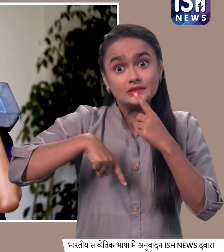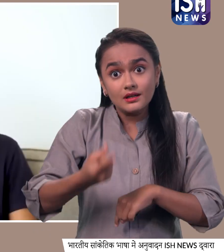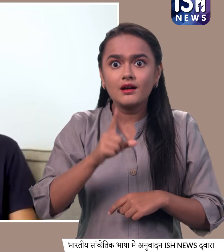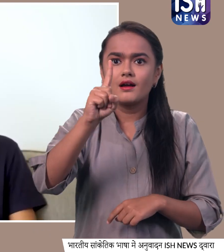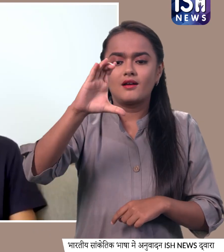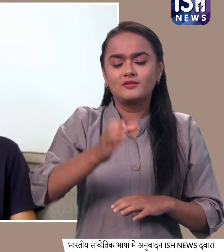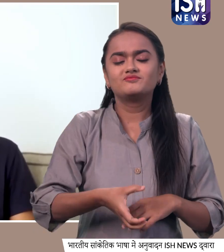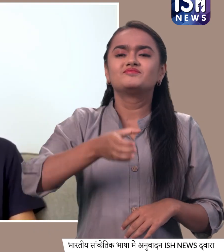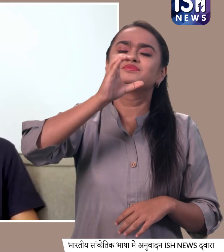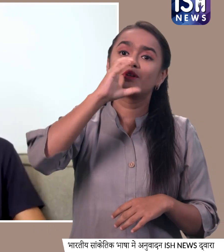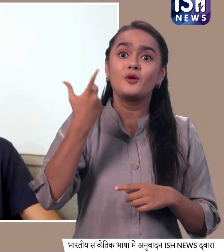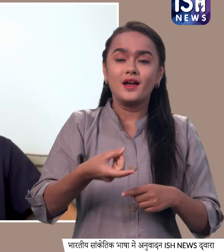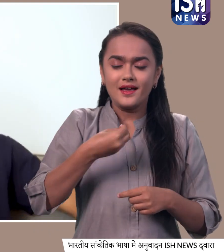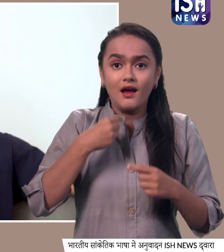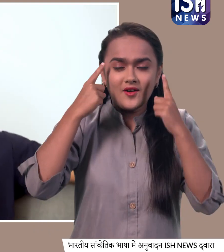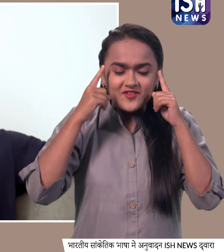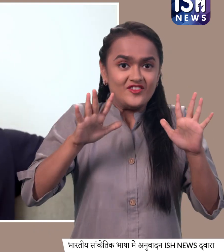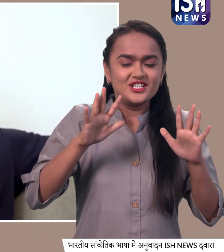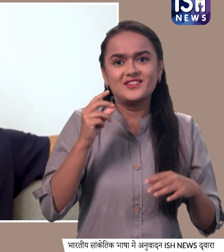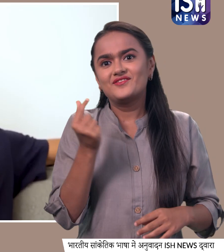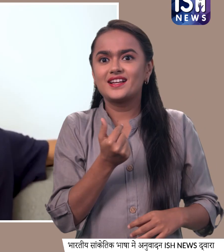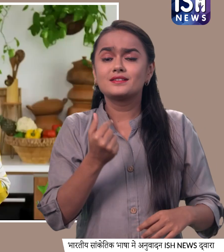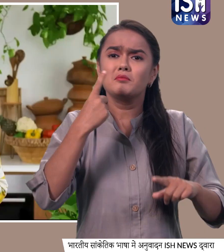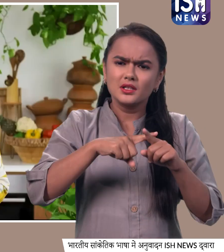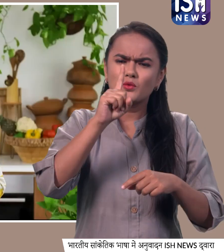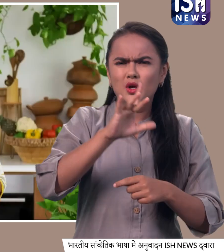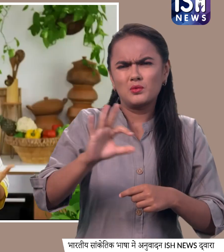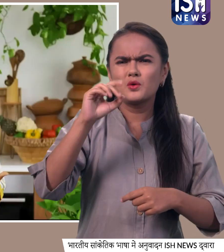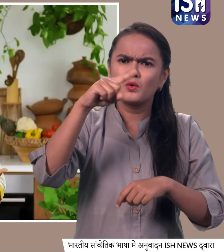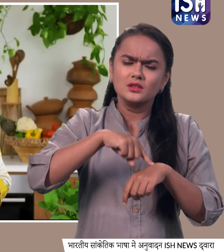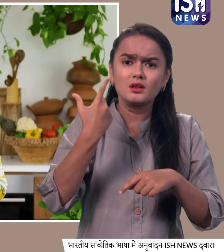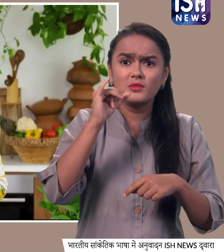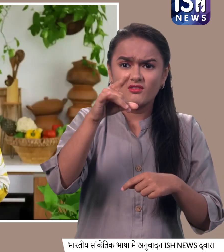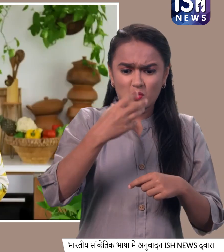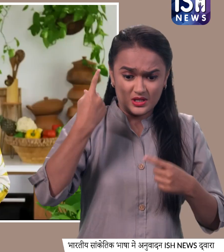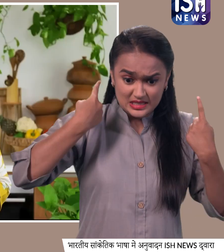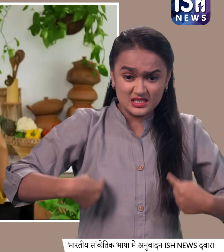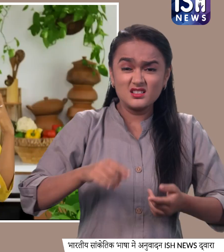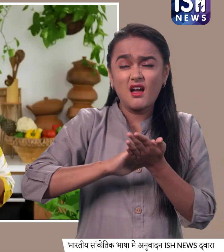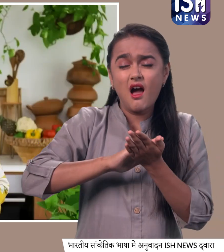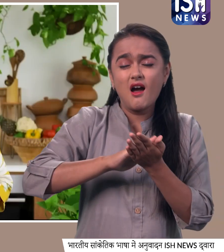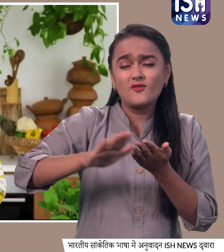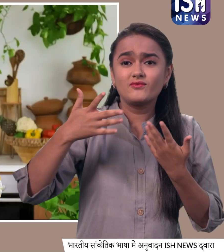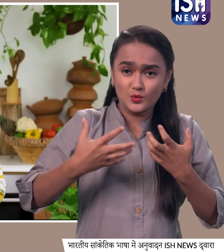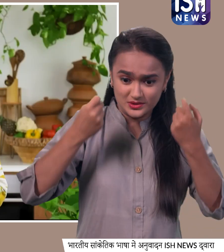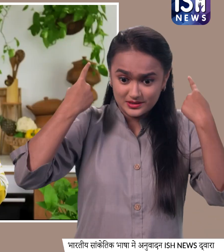one glass juice that will instantly freshen you up And if you want to give your whole body a detox once a week,